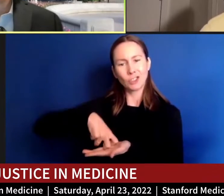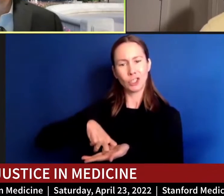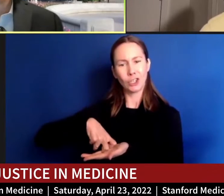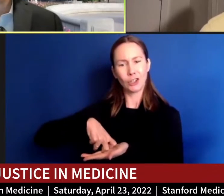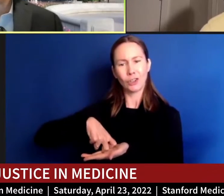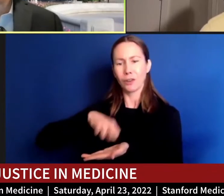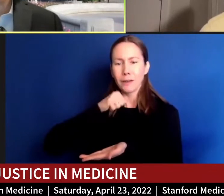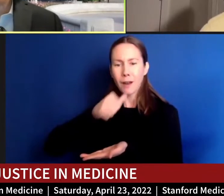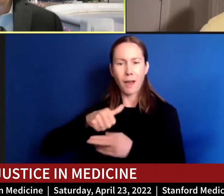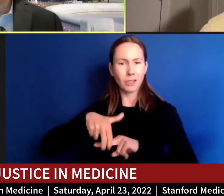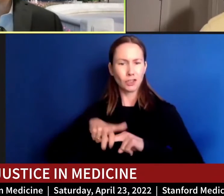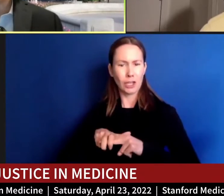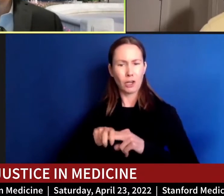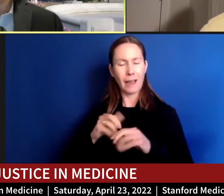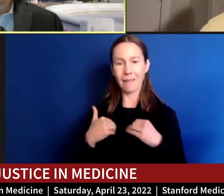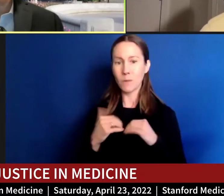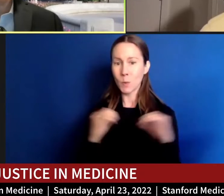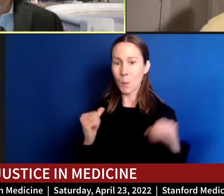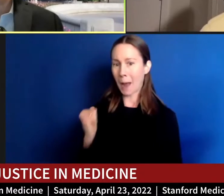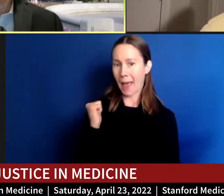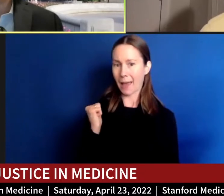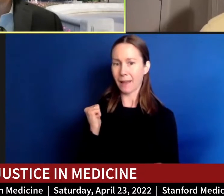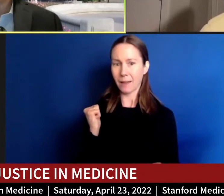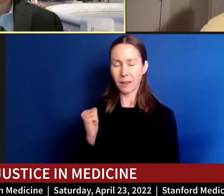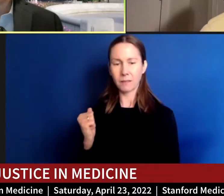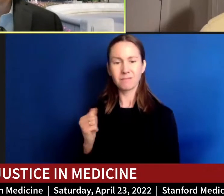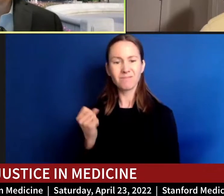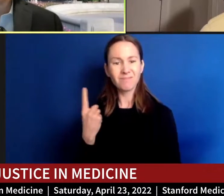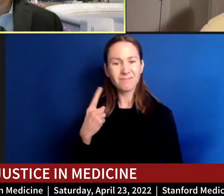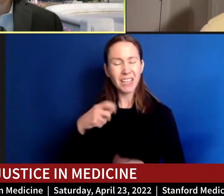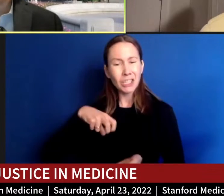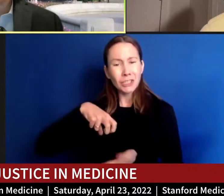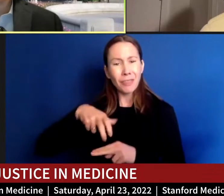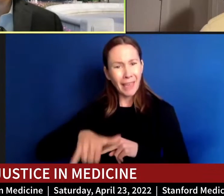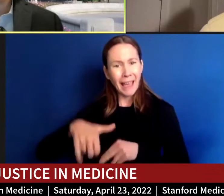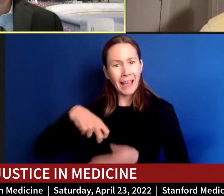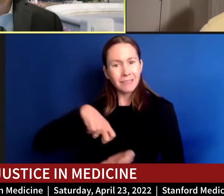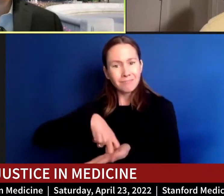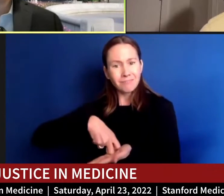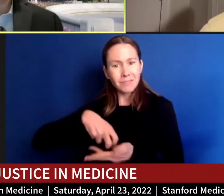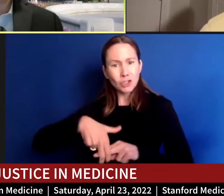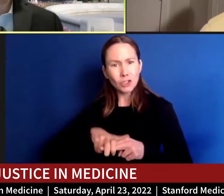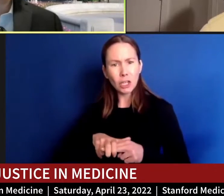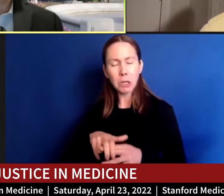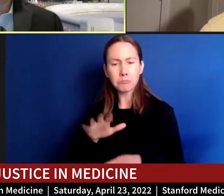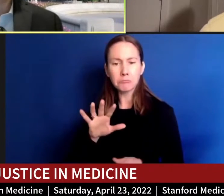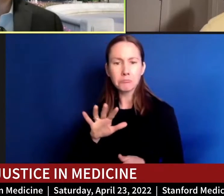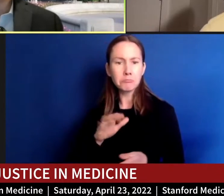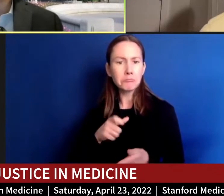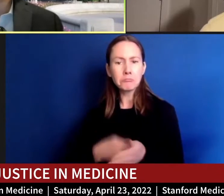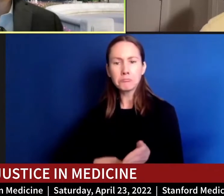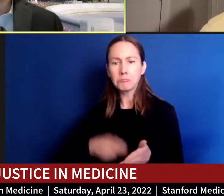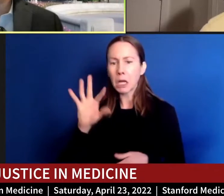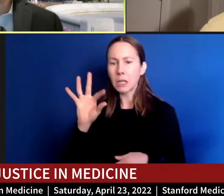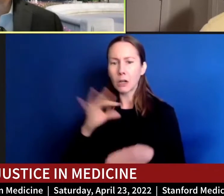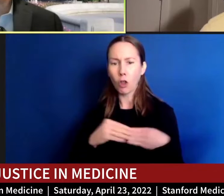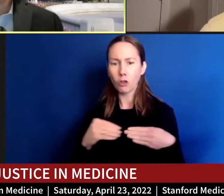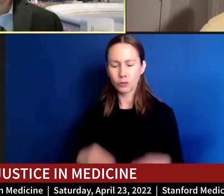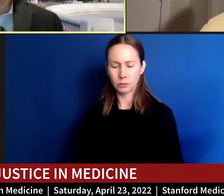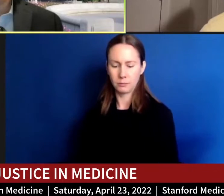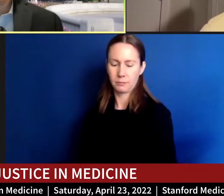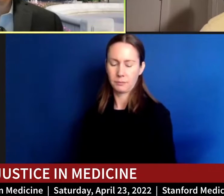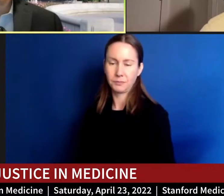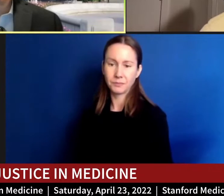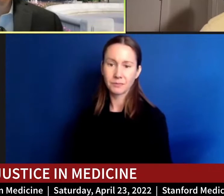that didn't have a back. And this chair costed $99. And it took them six months to get him this